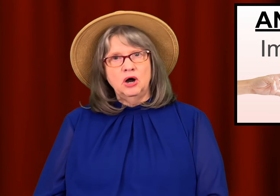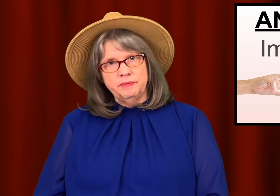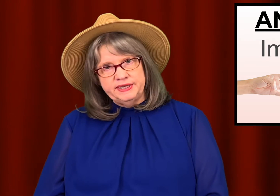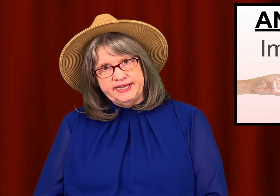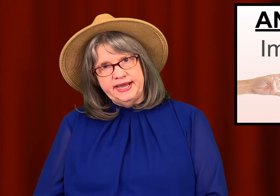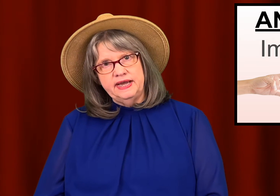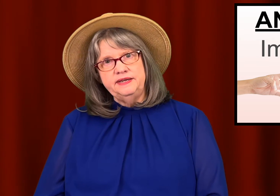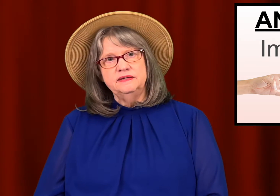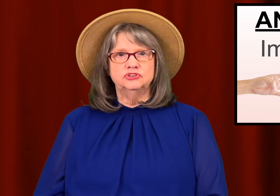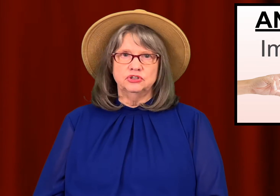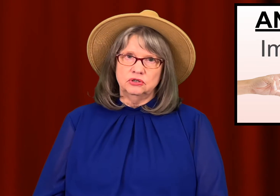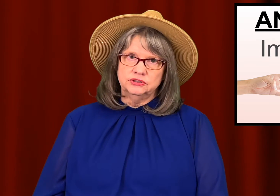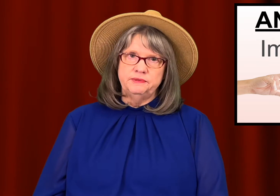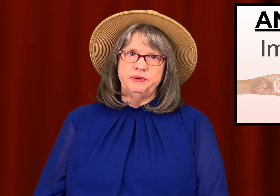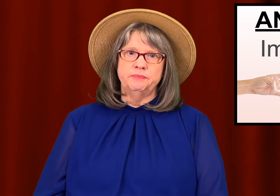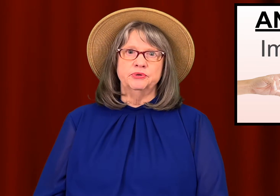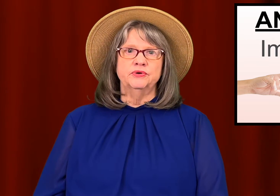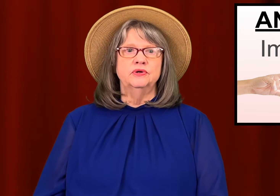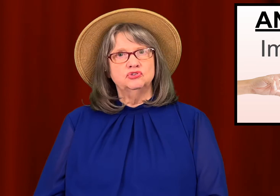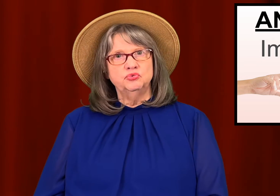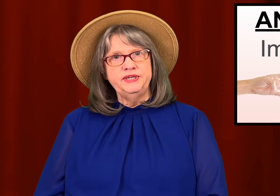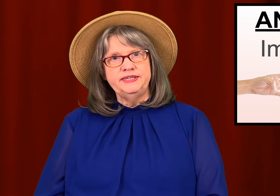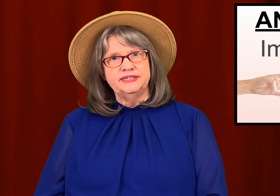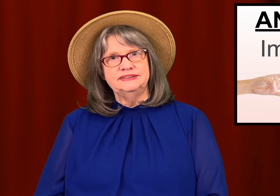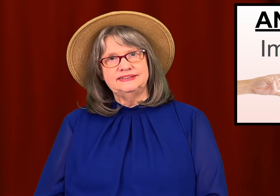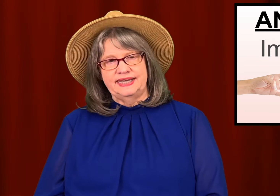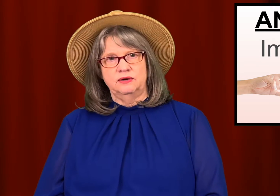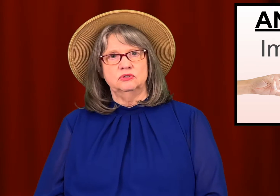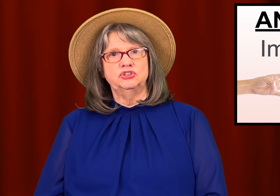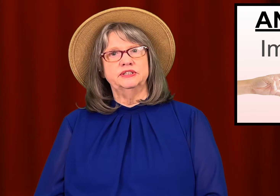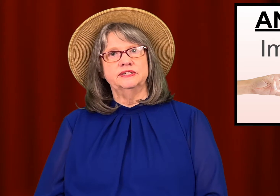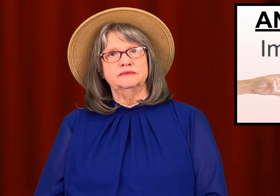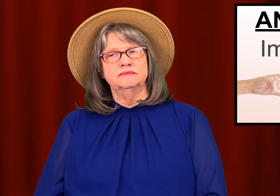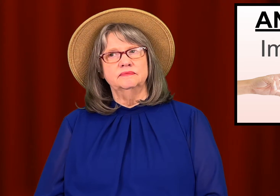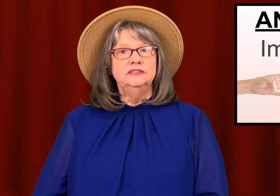mom and dad; salt and pepper; sweet and sour chicken.